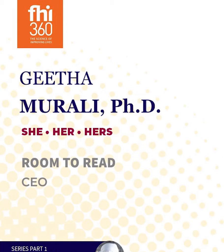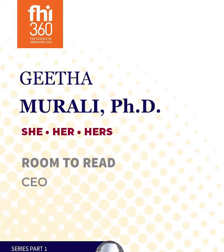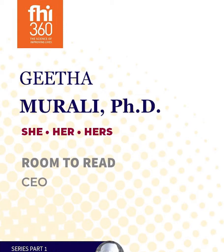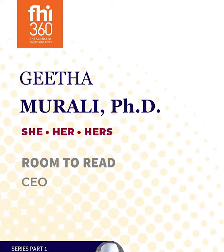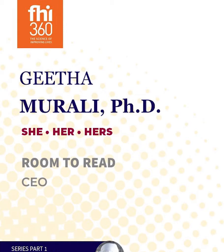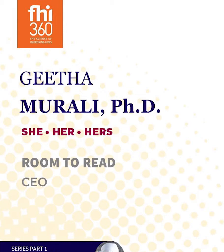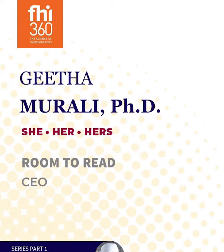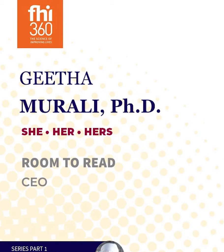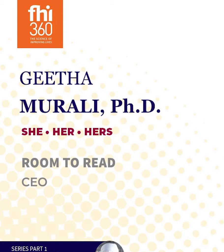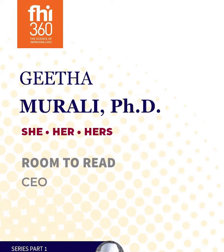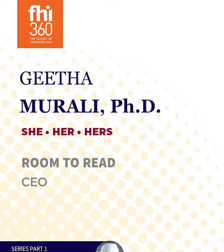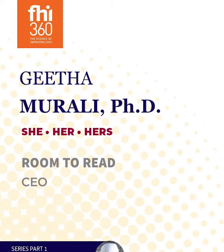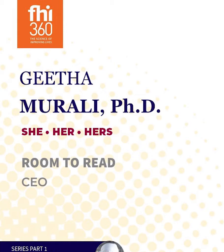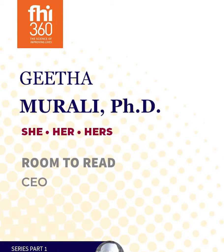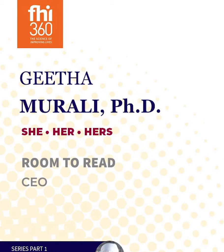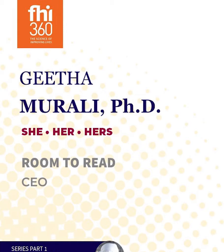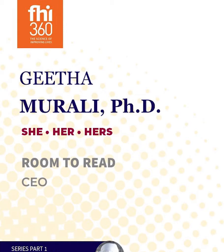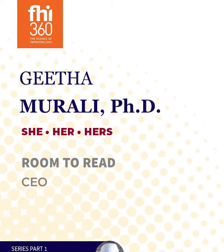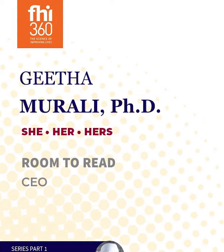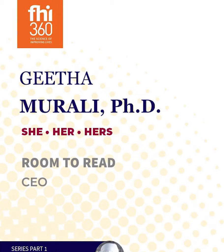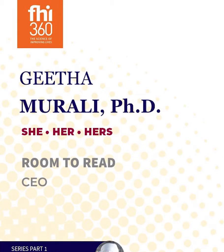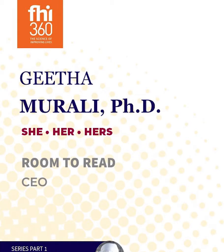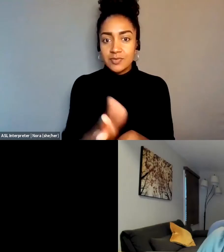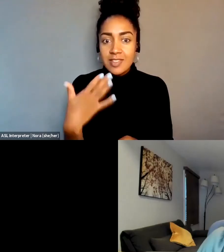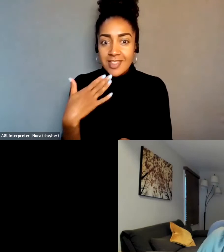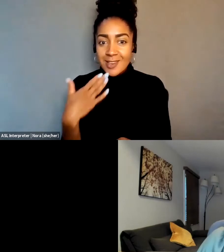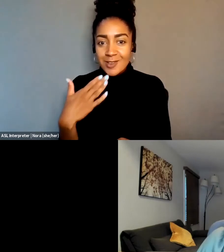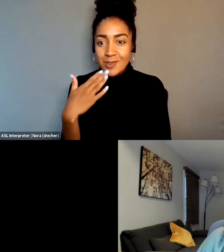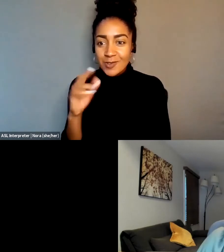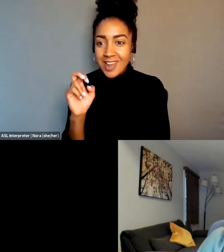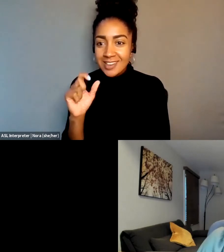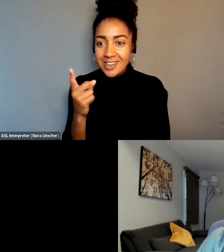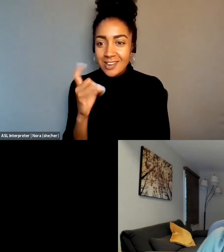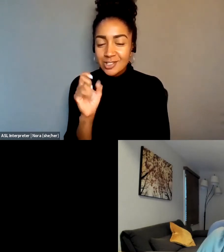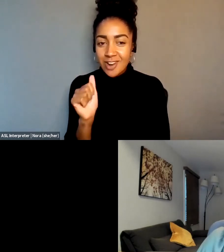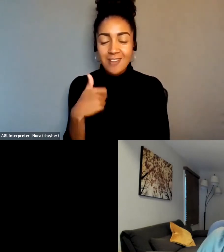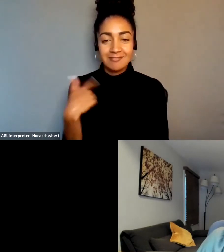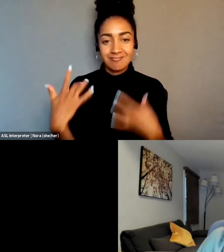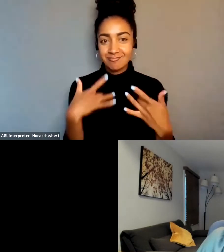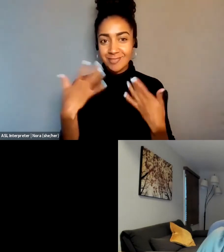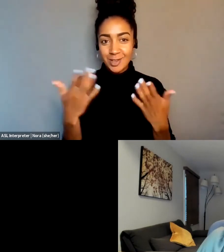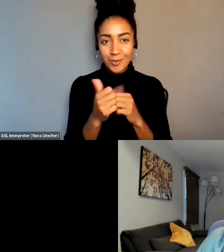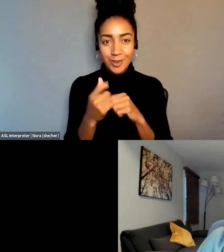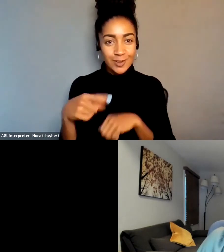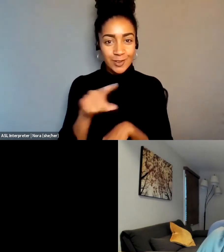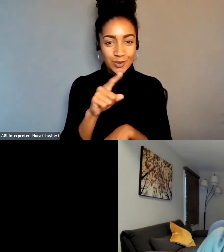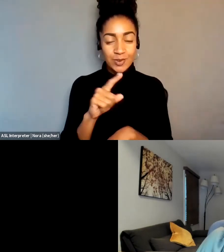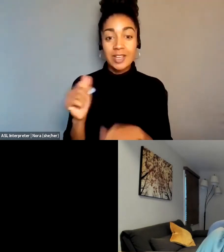Thank you, Natasha, and just really excited to be here with you today, as well as Duy from our program, your voices are